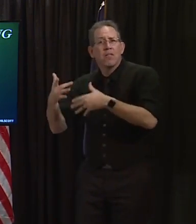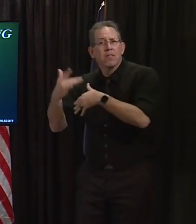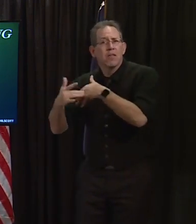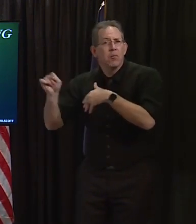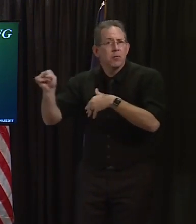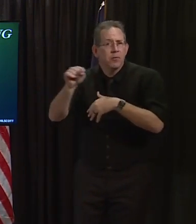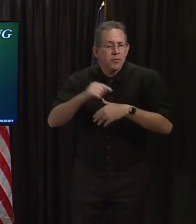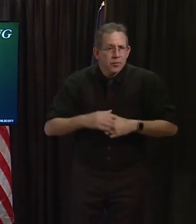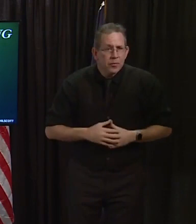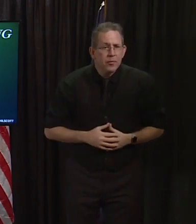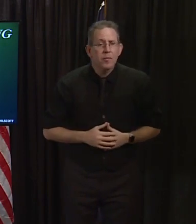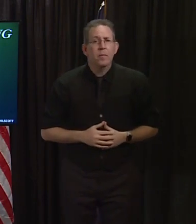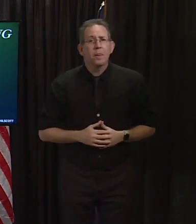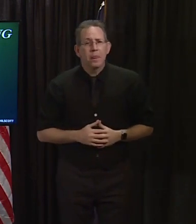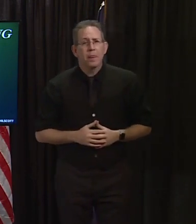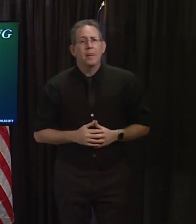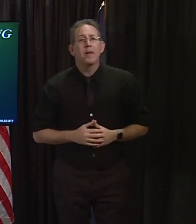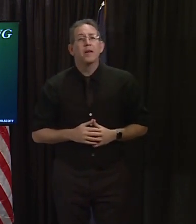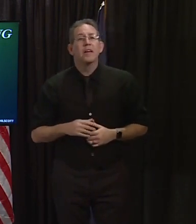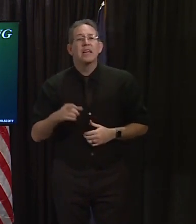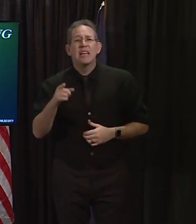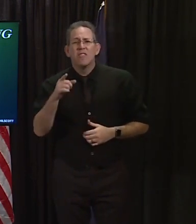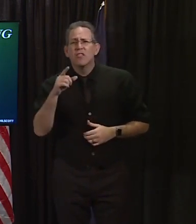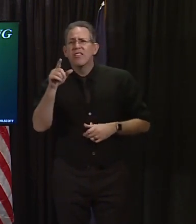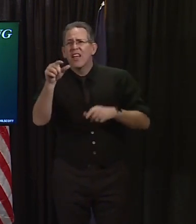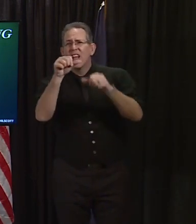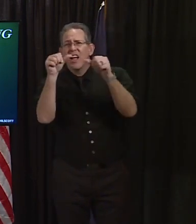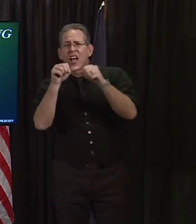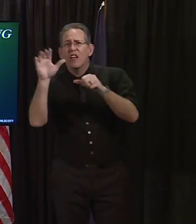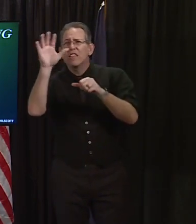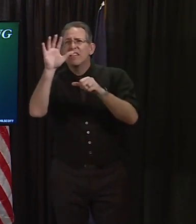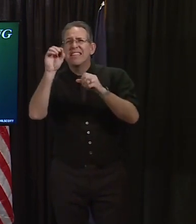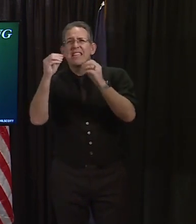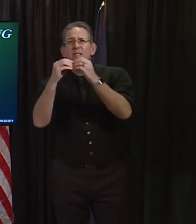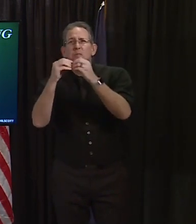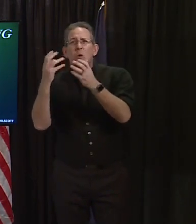weeks in areas where there are low testing opportunities. Again, as more